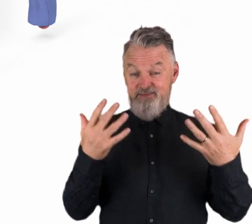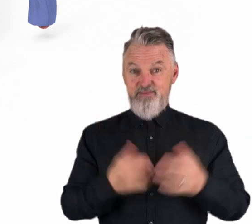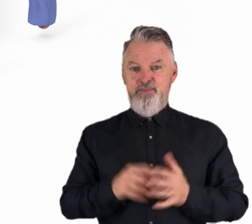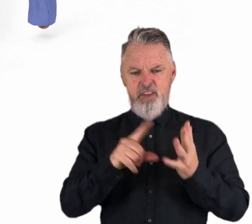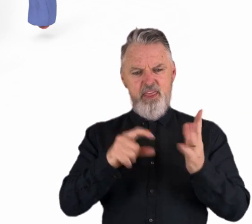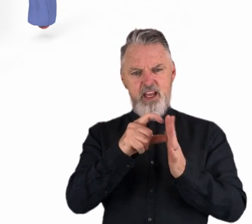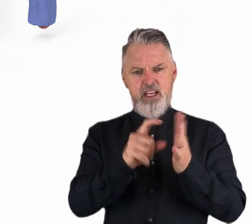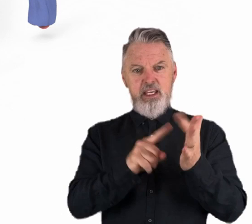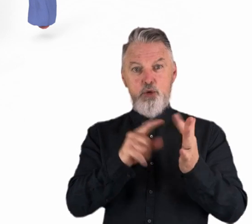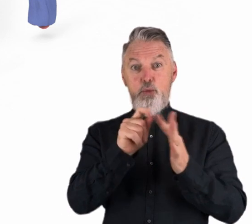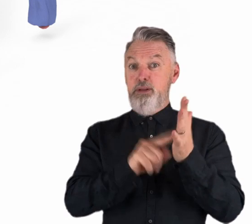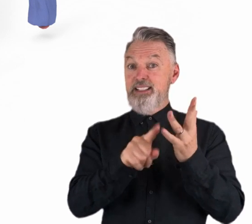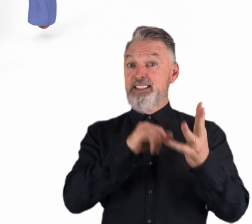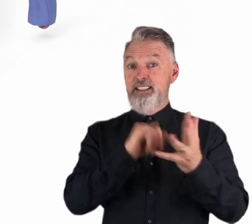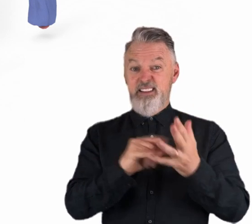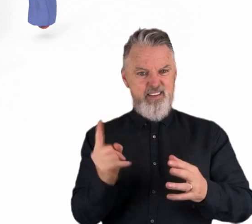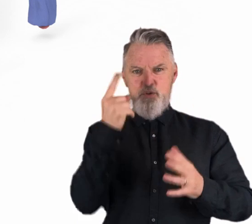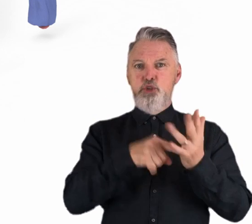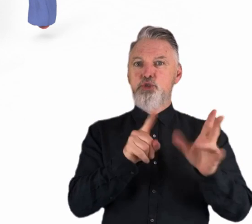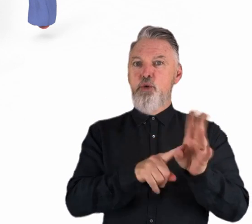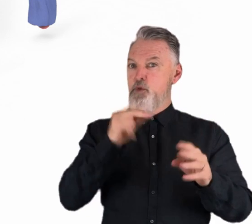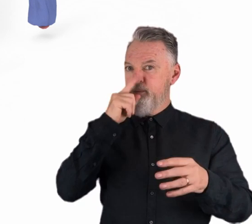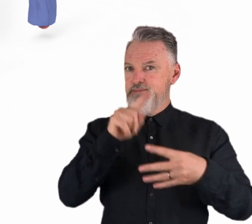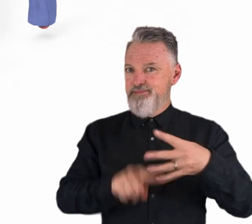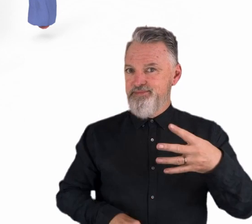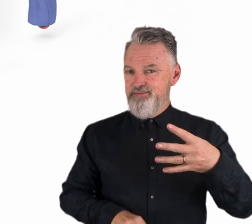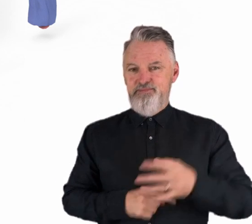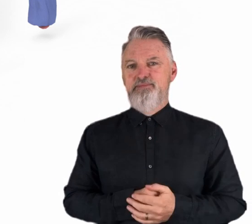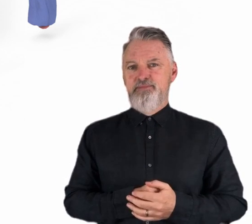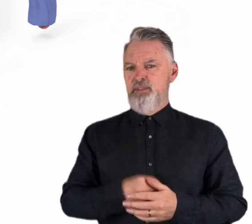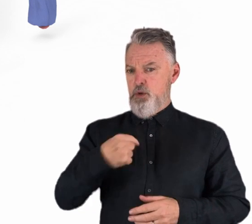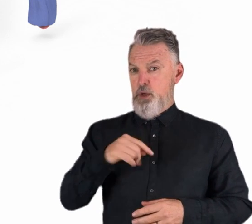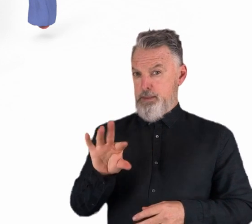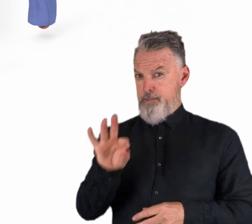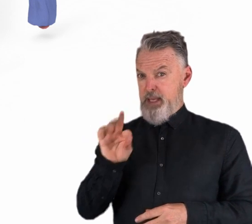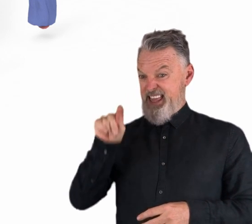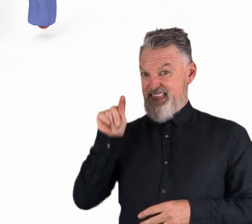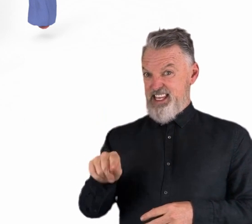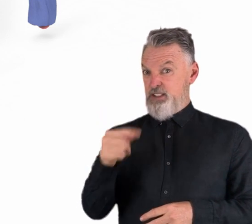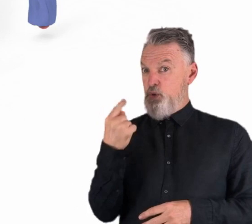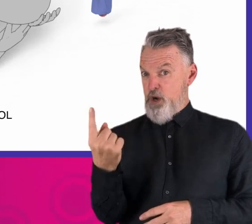the first sex toy for disabled people and there are a number of reasons why we've chosen to take this design to market.